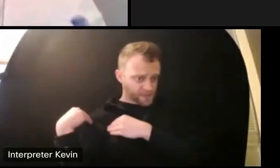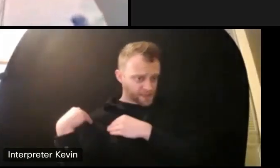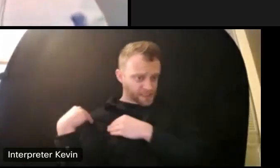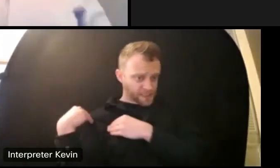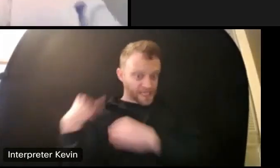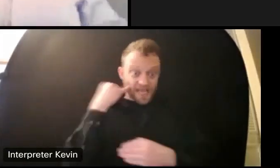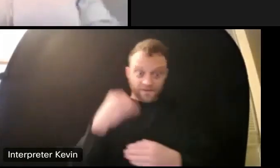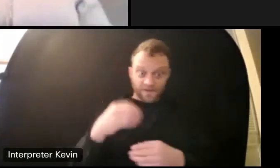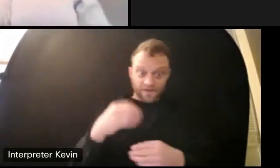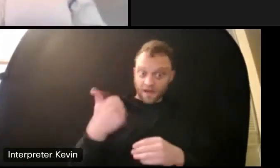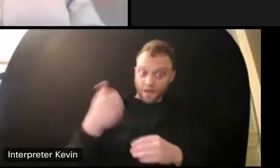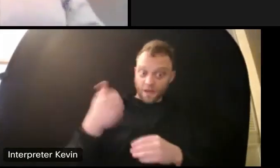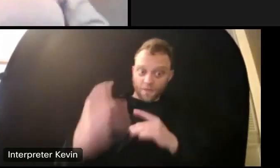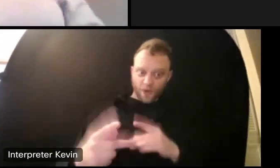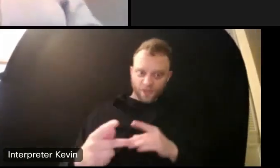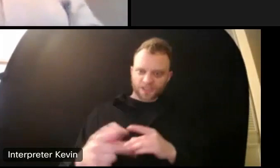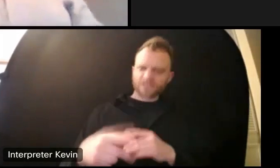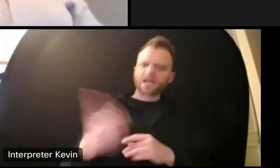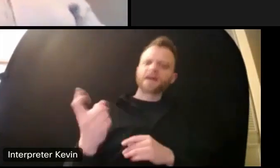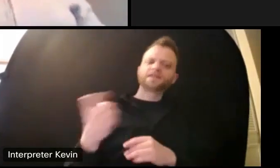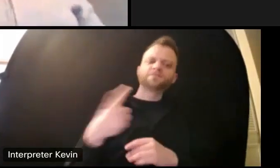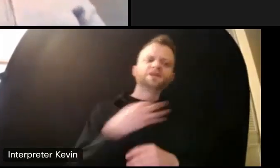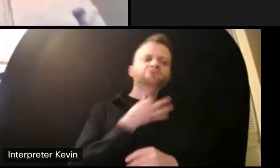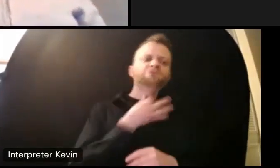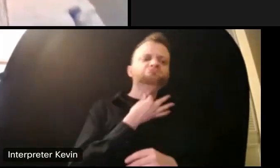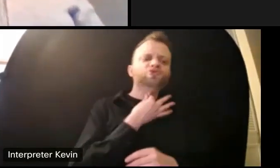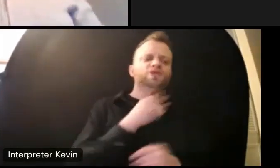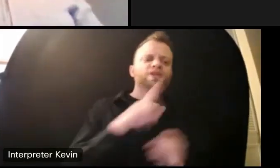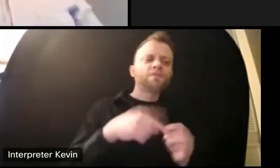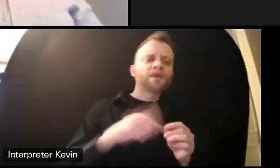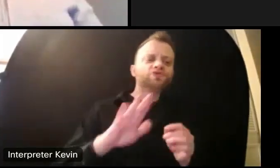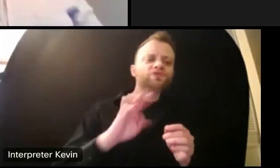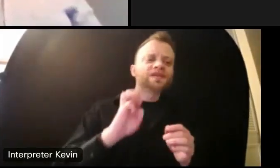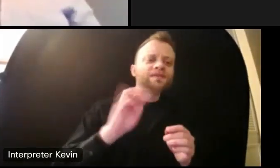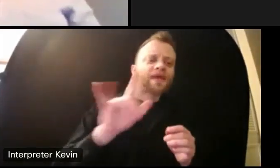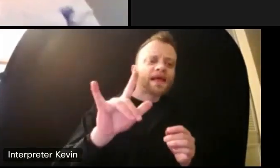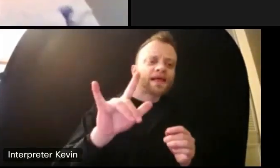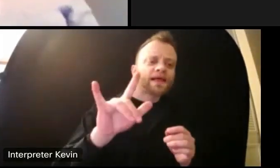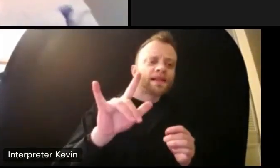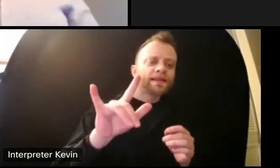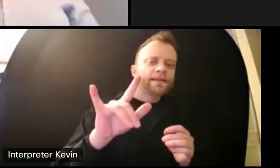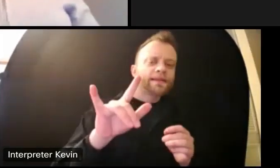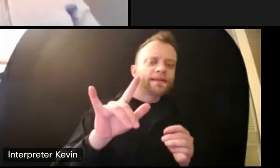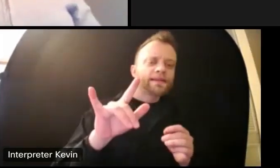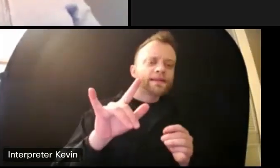matter that I would be comfortable sharing it. Yeah, I would I was always keep that in mind too